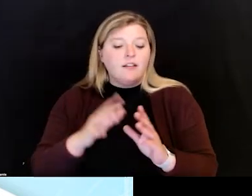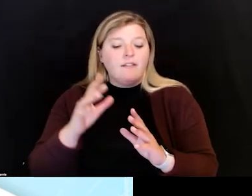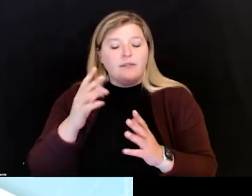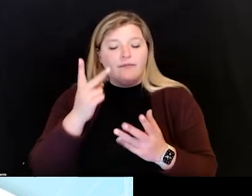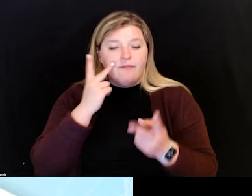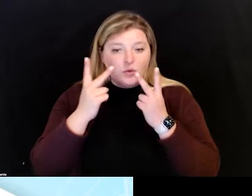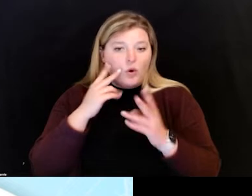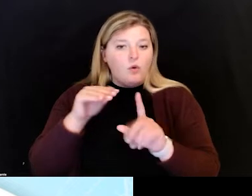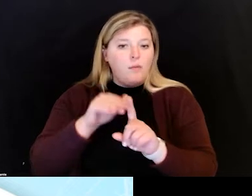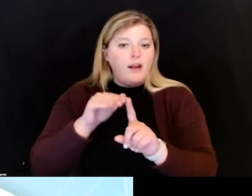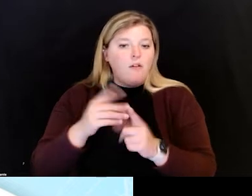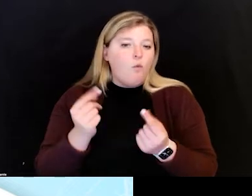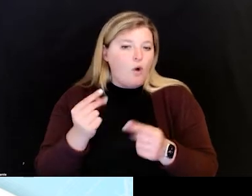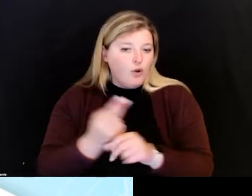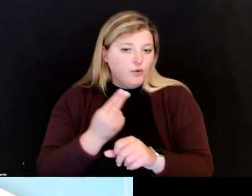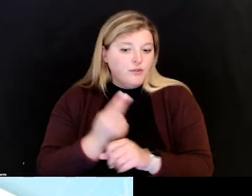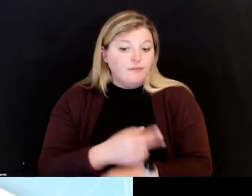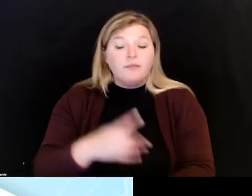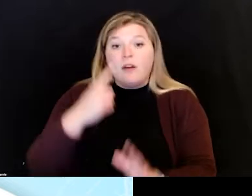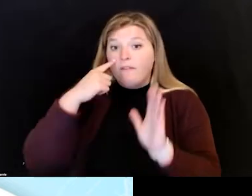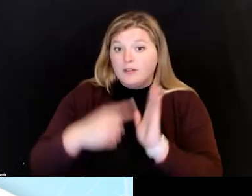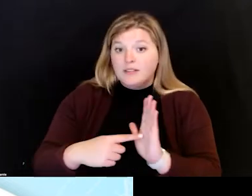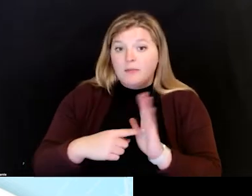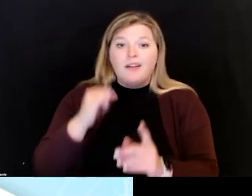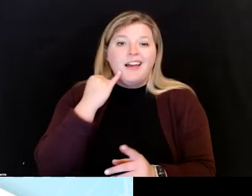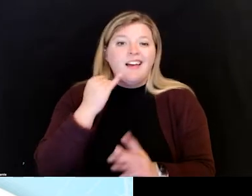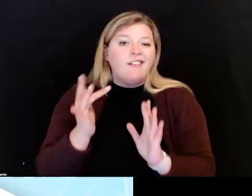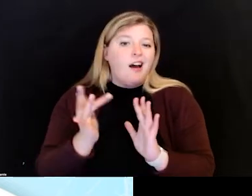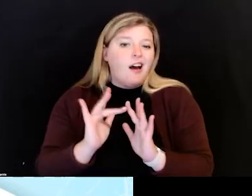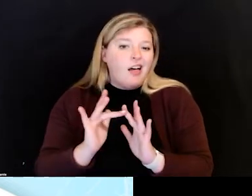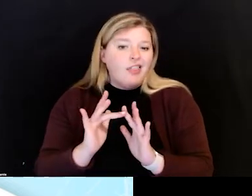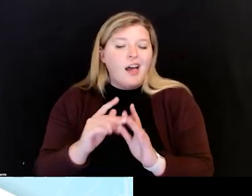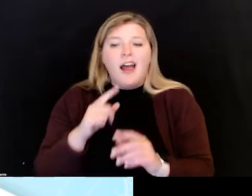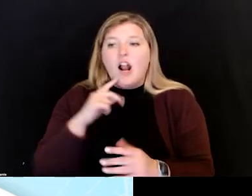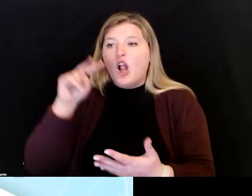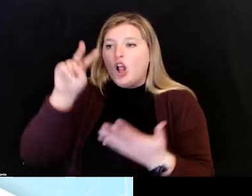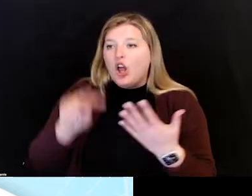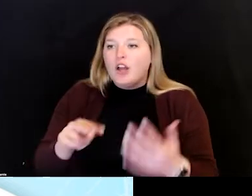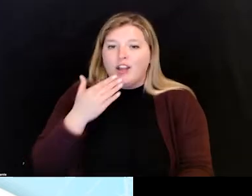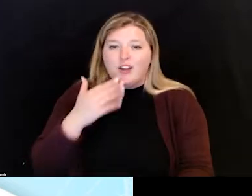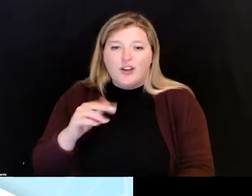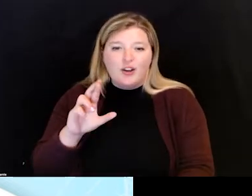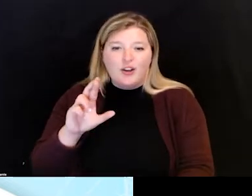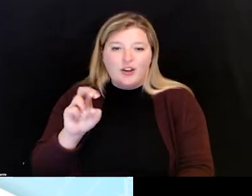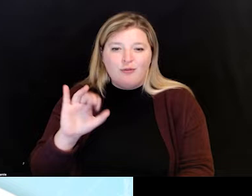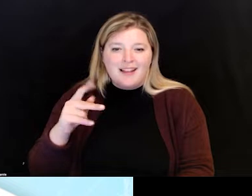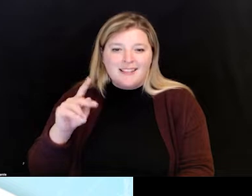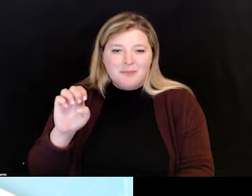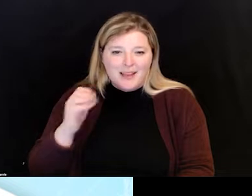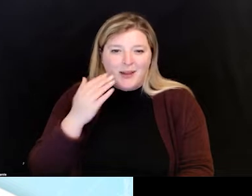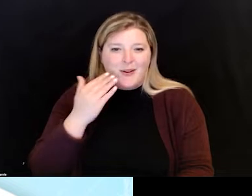An example of this is when you're online and you're looking at a great recipe. We've probably all had that experience.